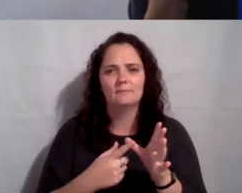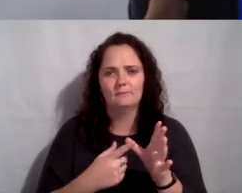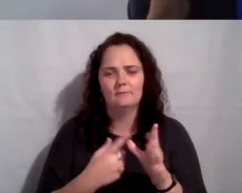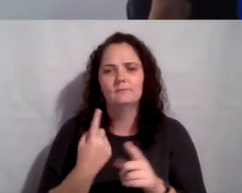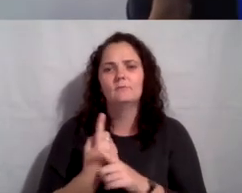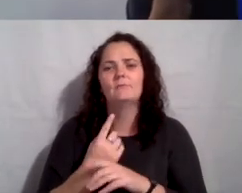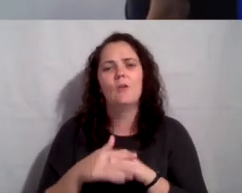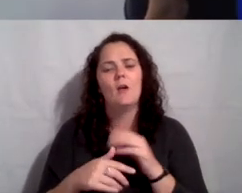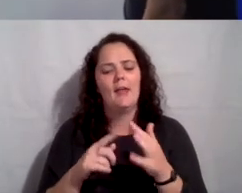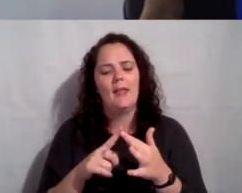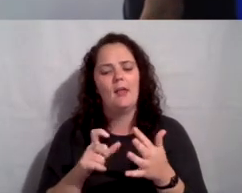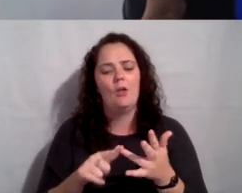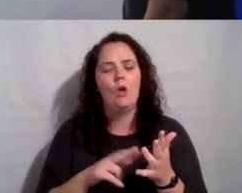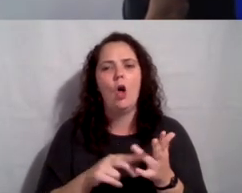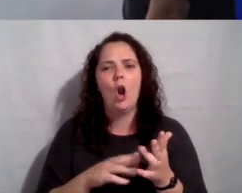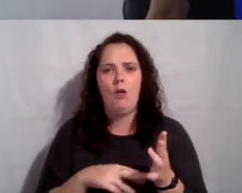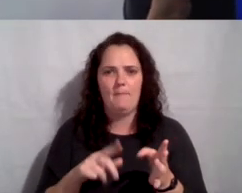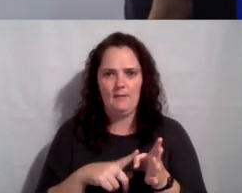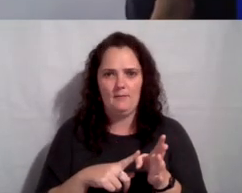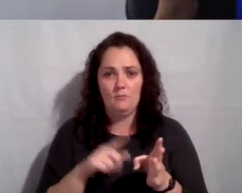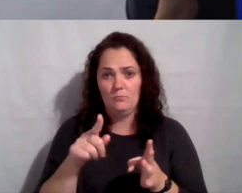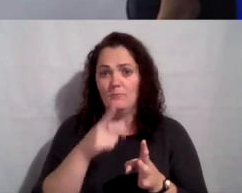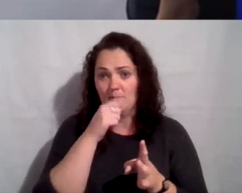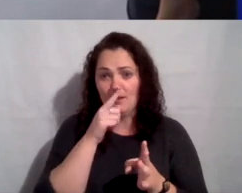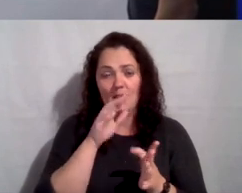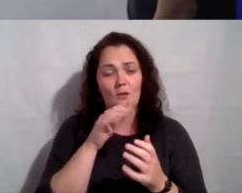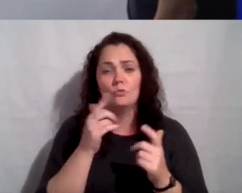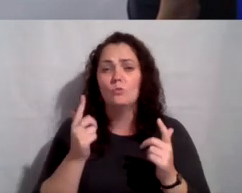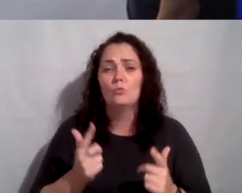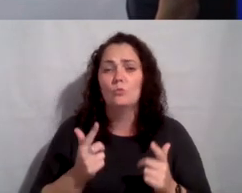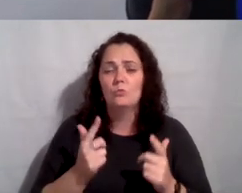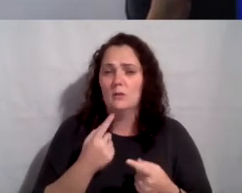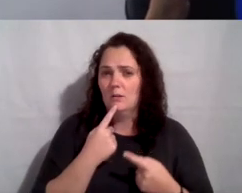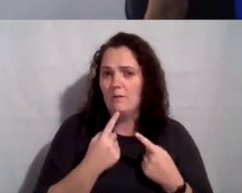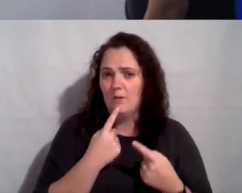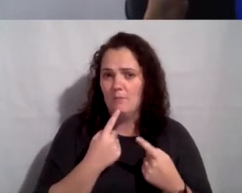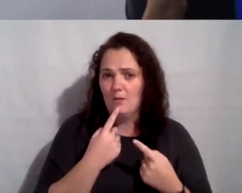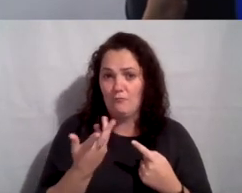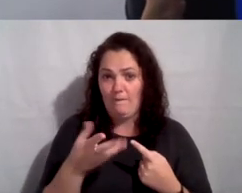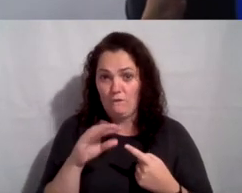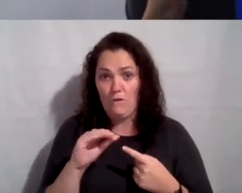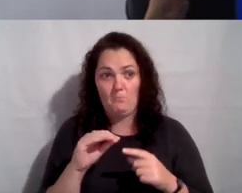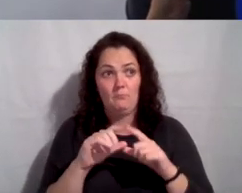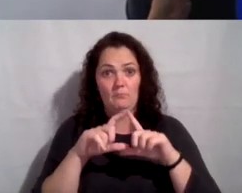about economy. It's about how you can get so much information with relatively economical